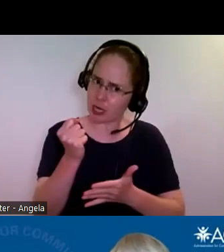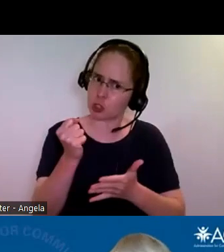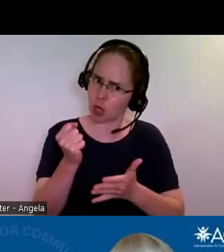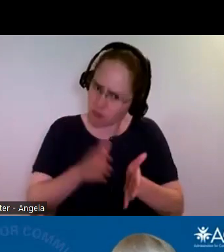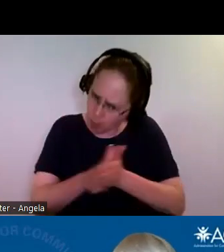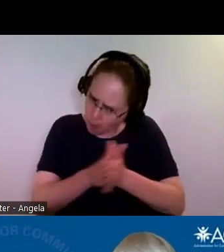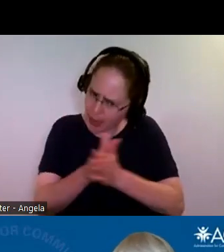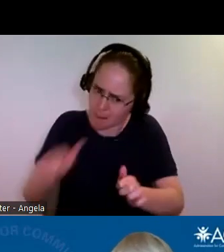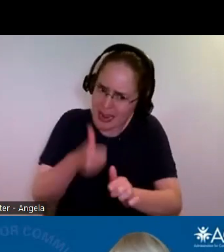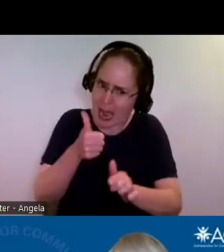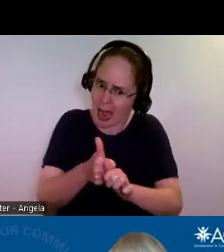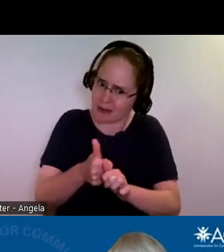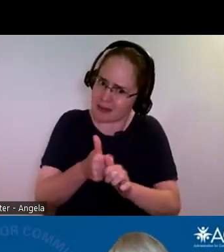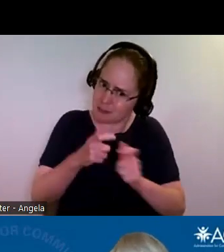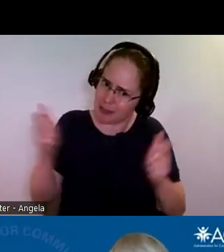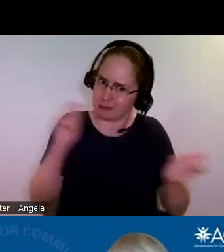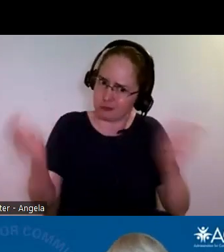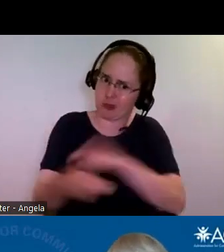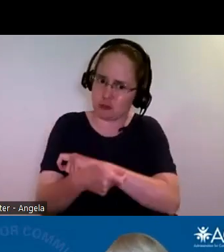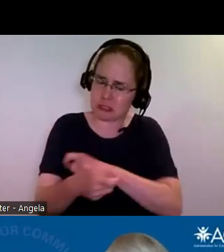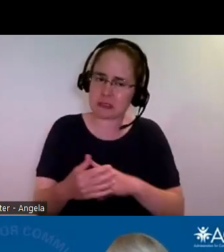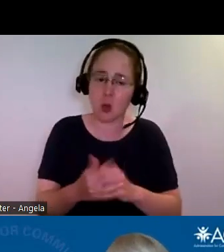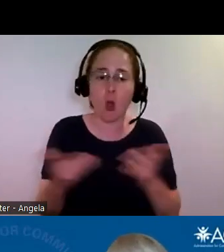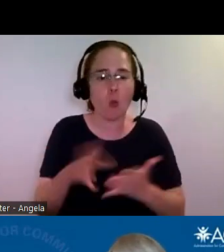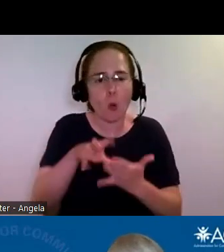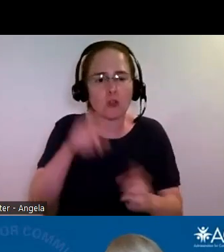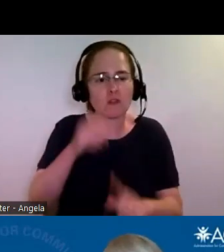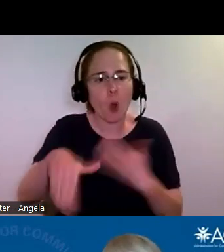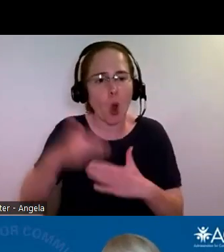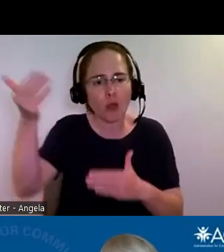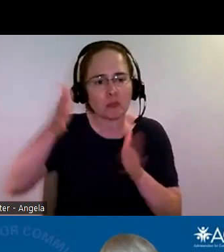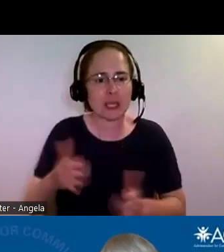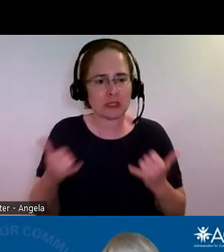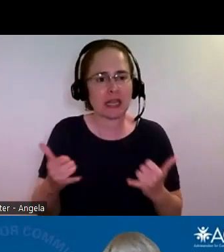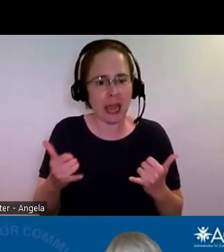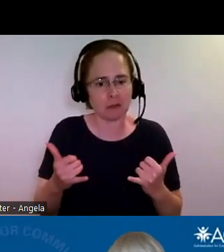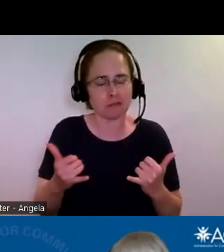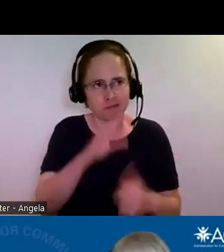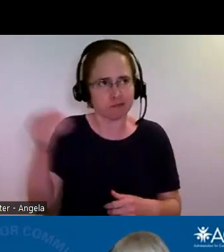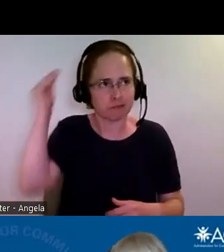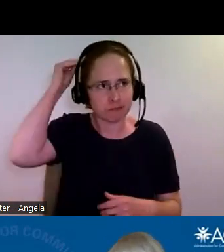monumental changes and what we have learned from all of our presenters today and their calls for